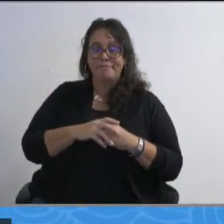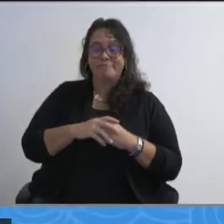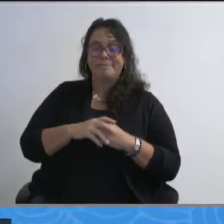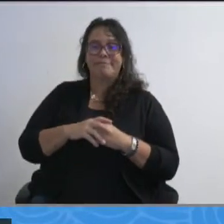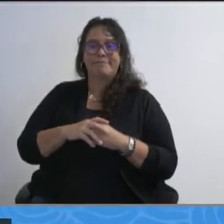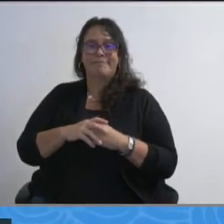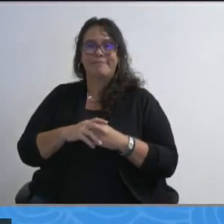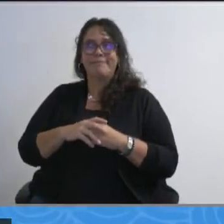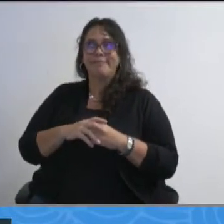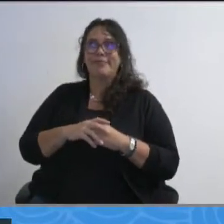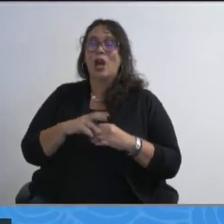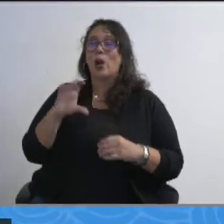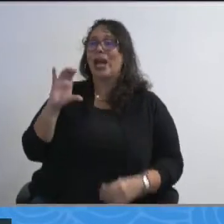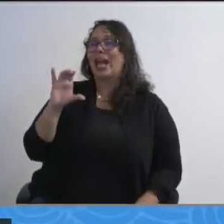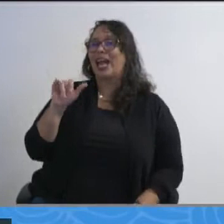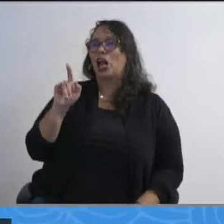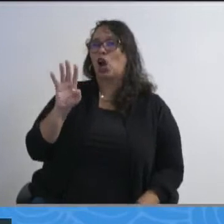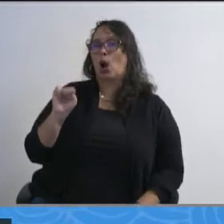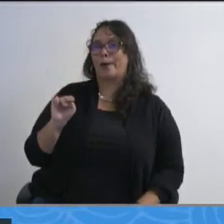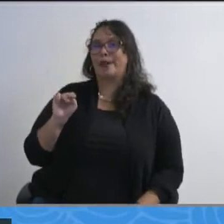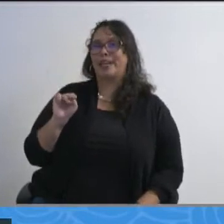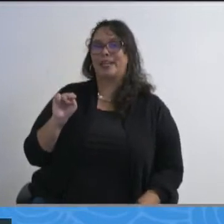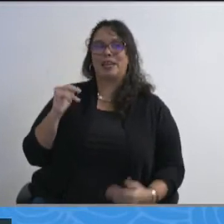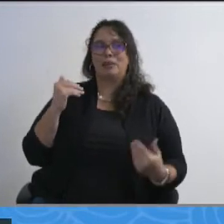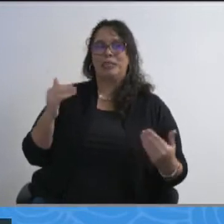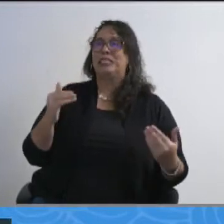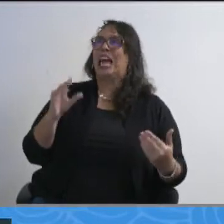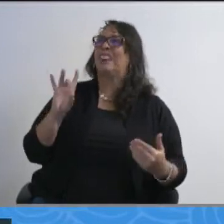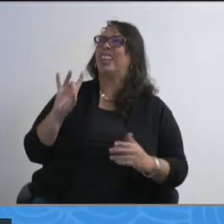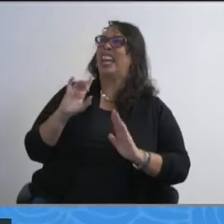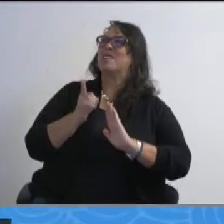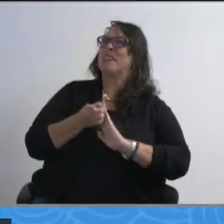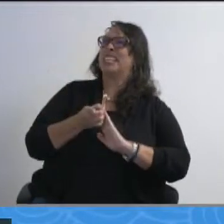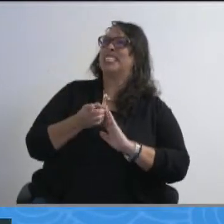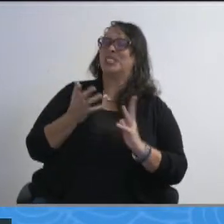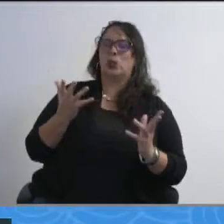With that, Carmen, let me move on. I have a little bit to go and I have about eight minutes. So, I just wanna make sure I get